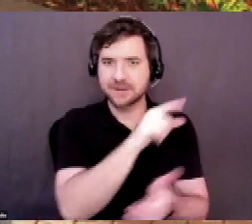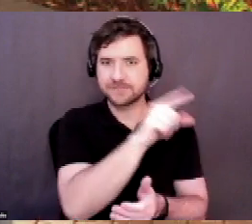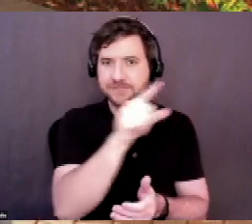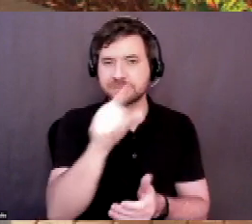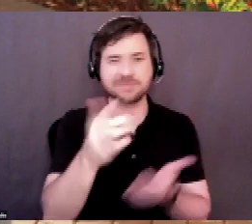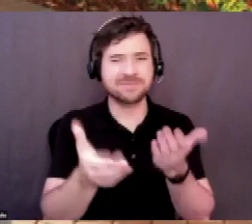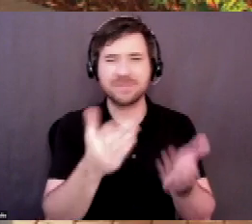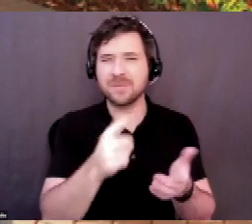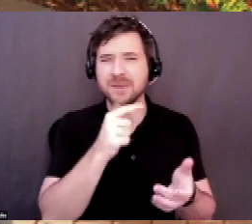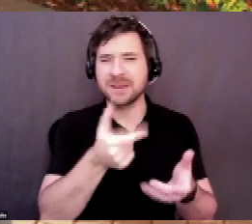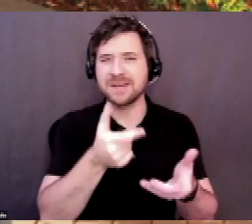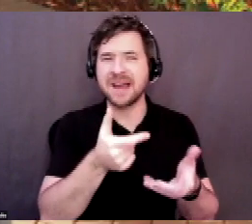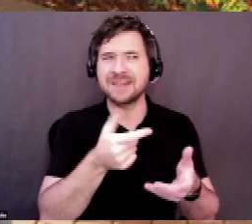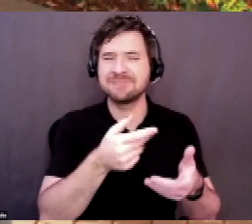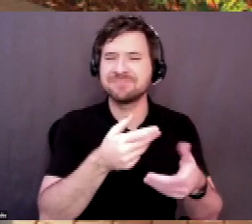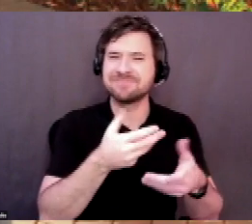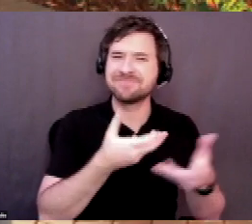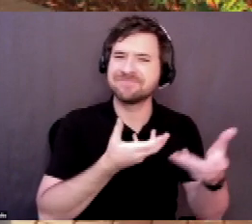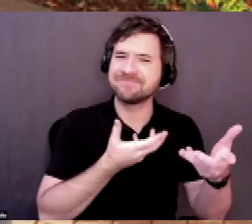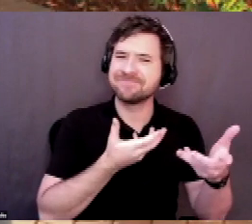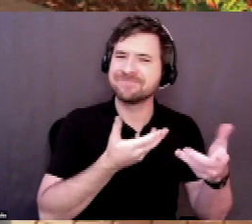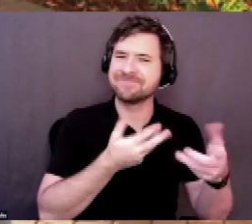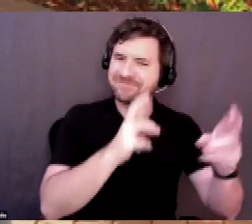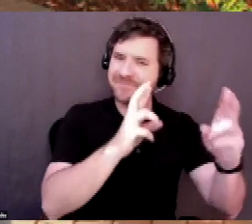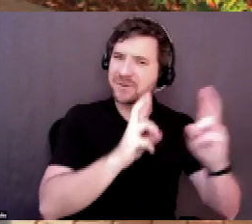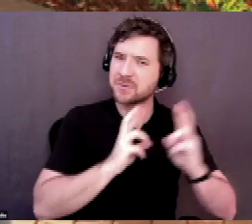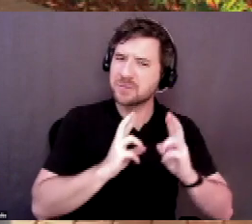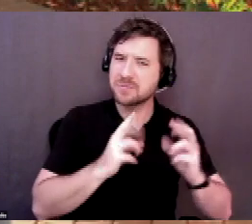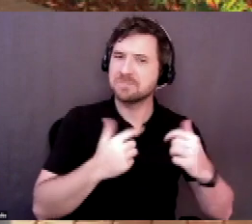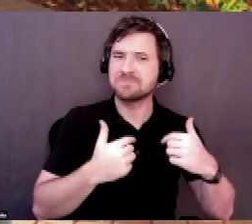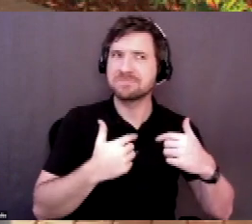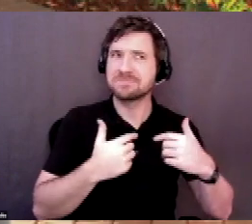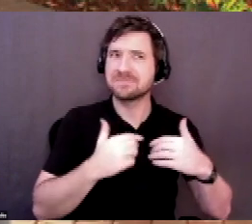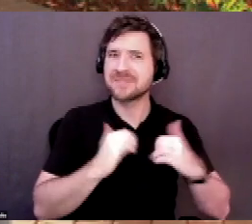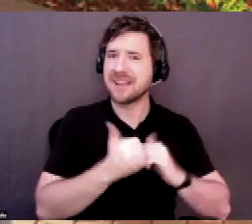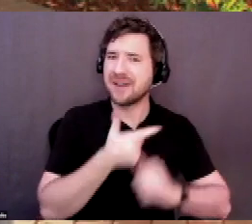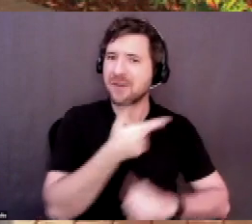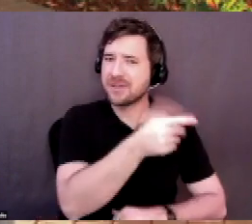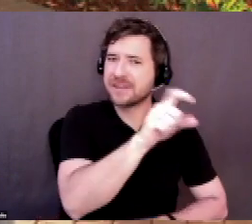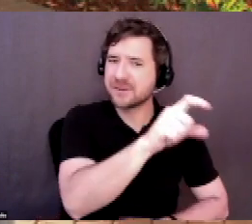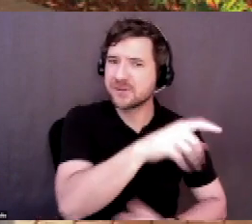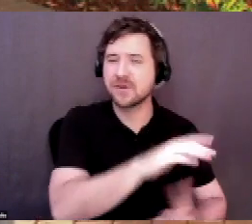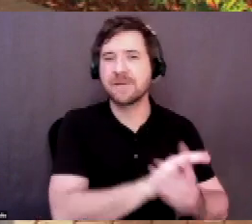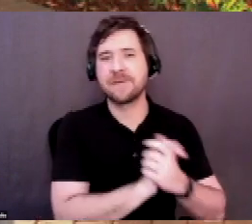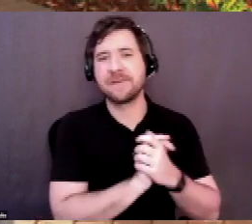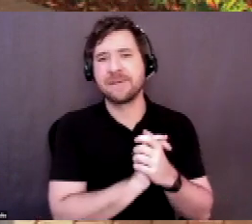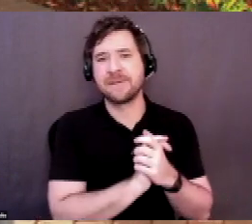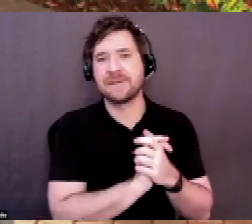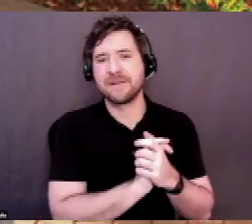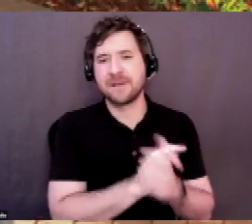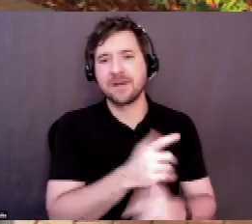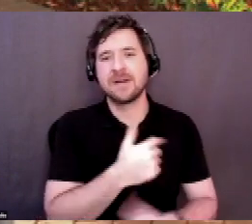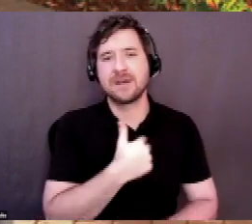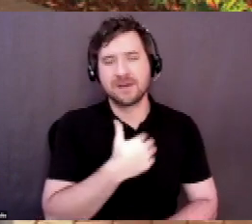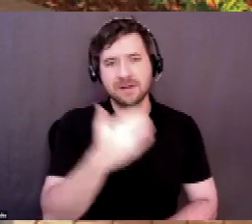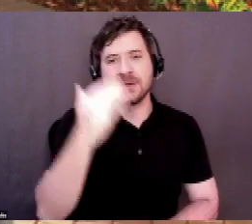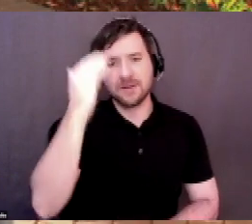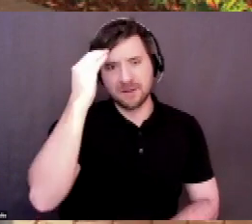me as respectfully as they should have, I knew that that situation would have been so